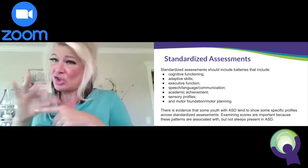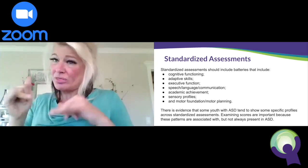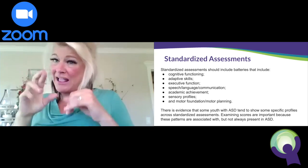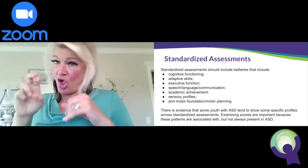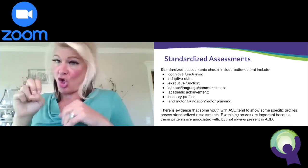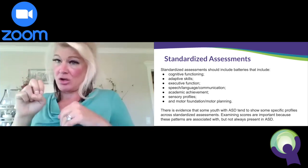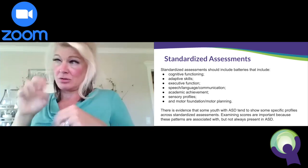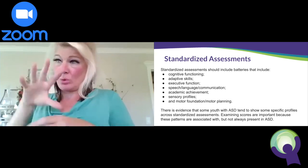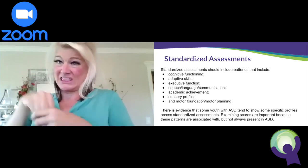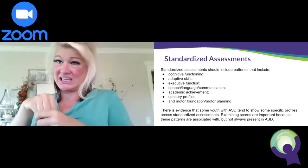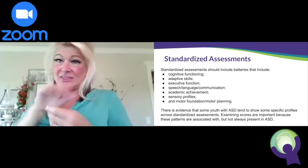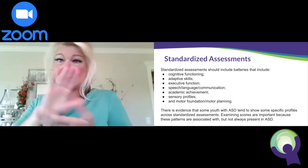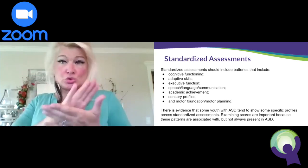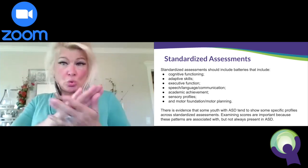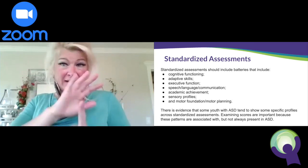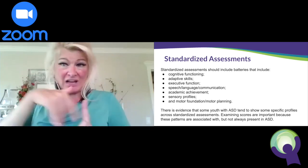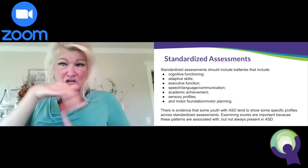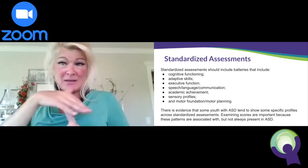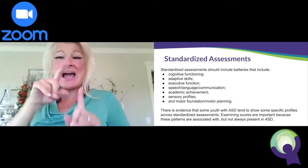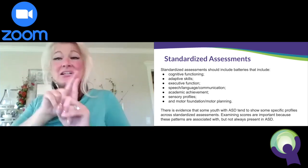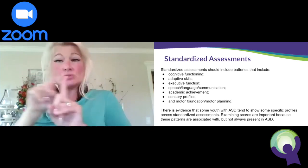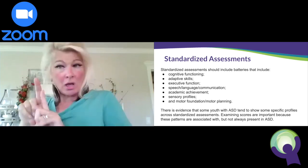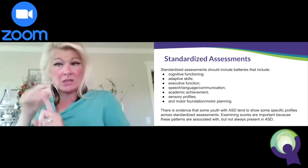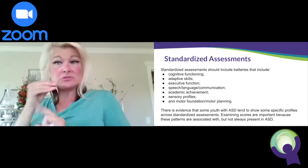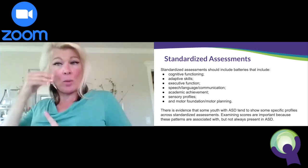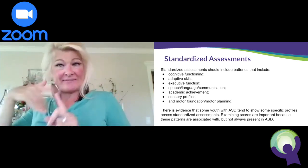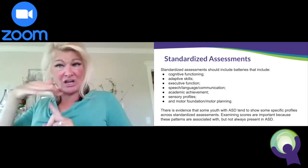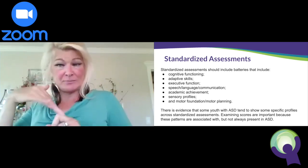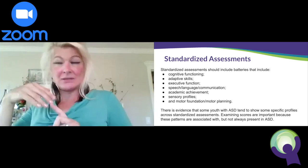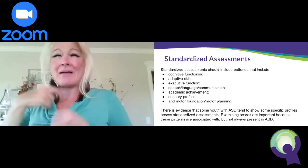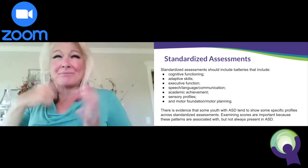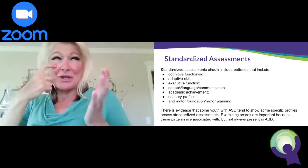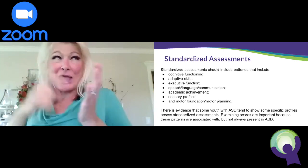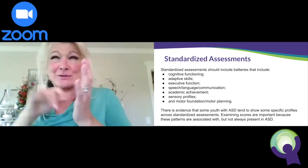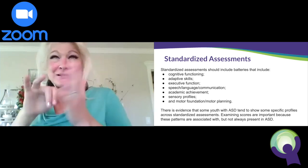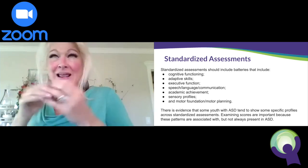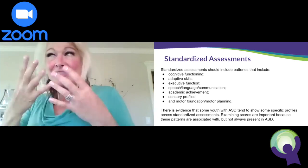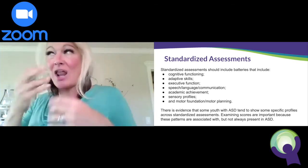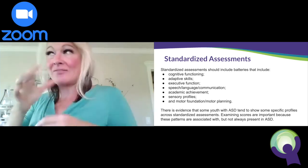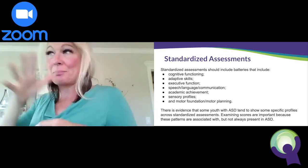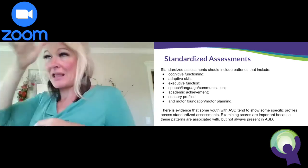It's really those...their functioning skills. So that's included in the school environment as well as the home environment